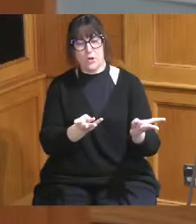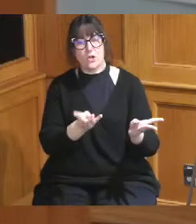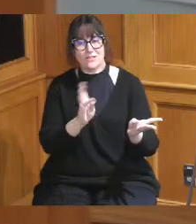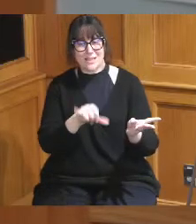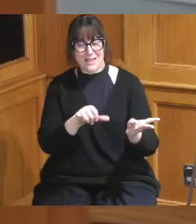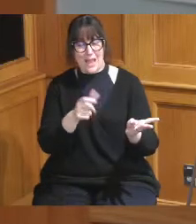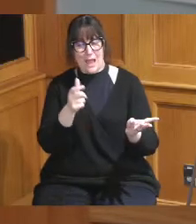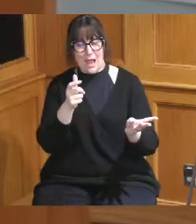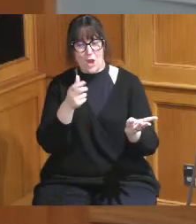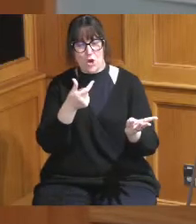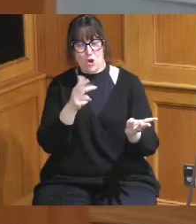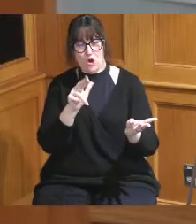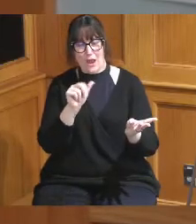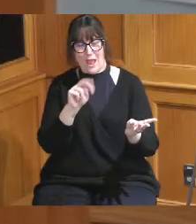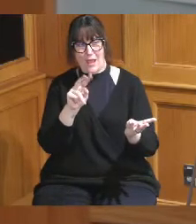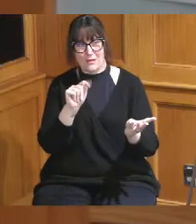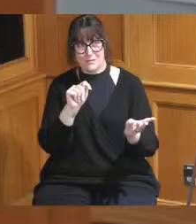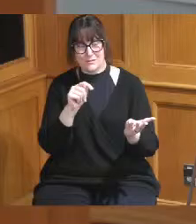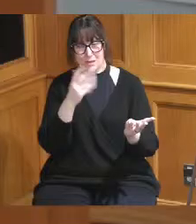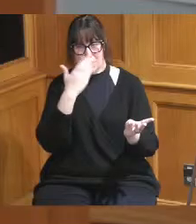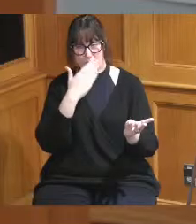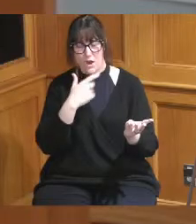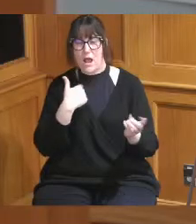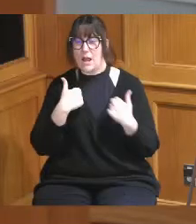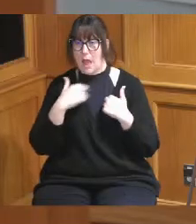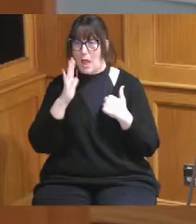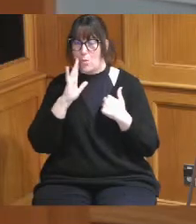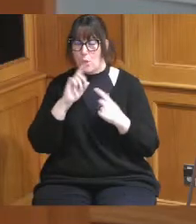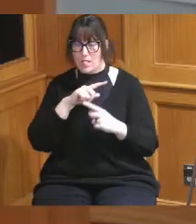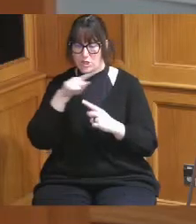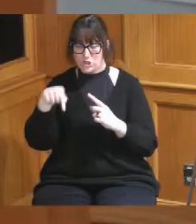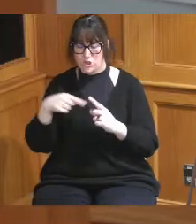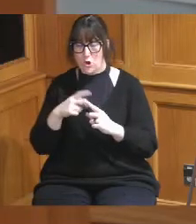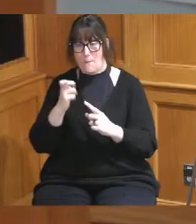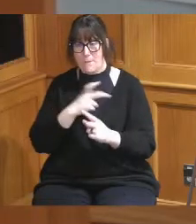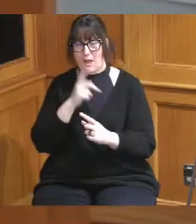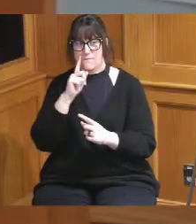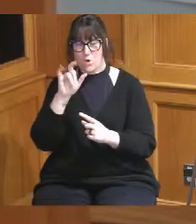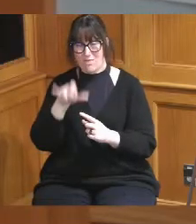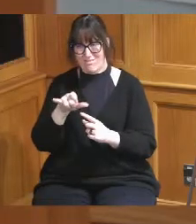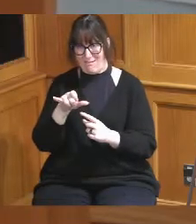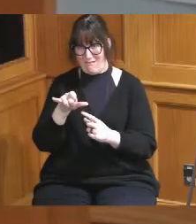now I will get back I will sort of circle back on where the latest projections are on when a actual